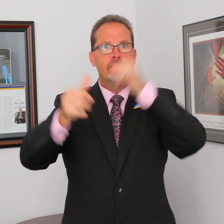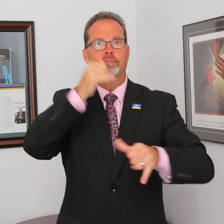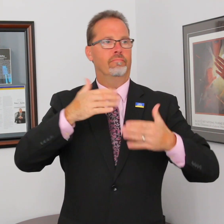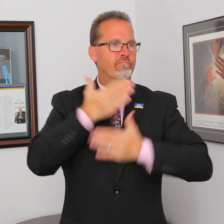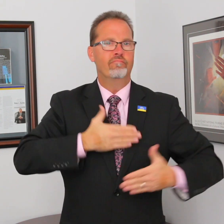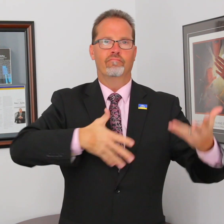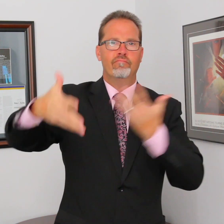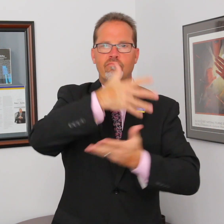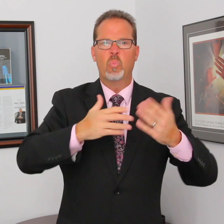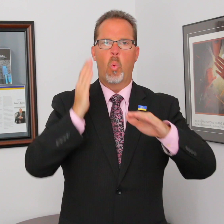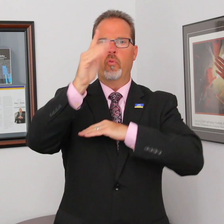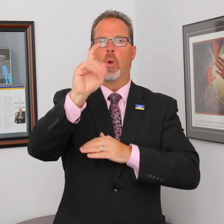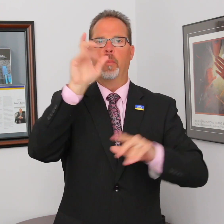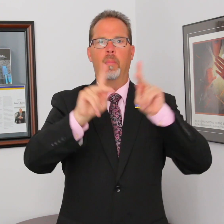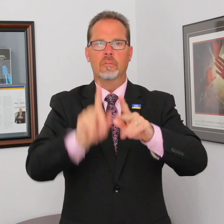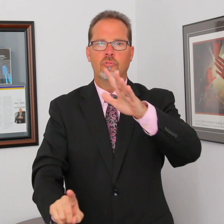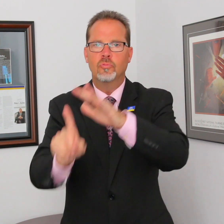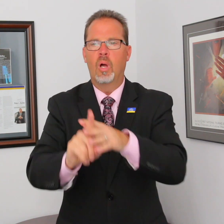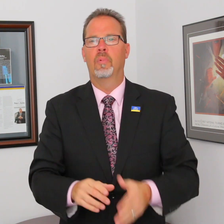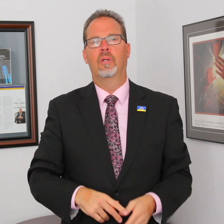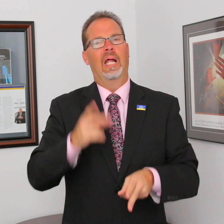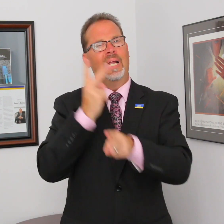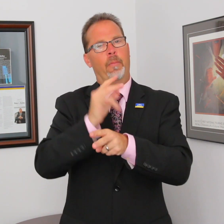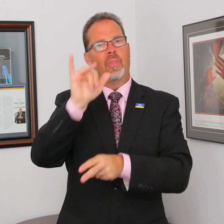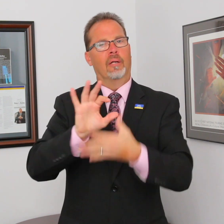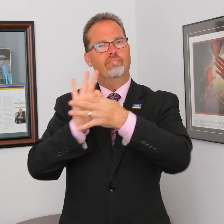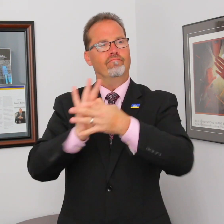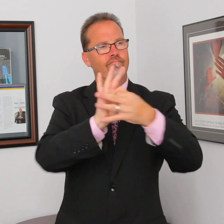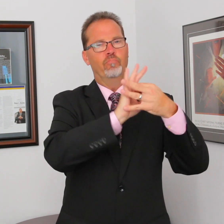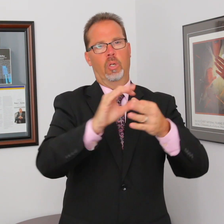a great job entertaining the crowd and over 100 people who were